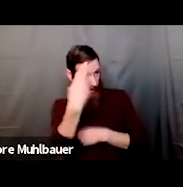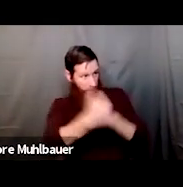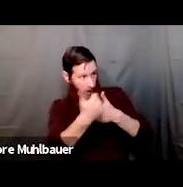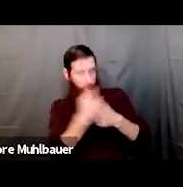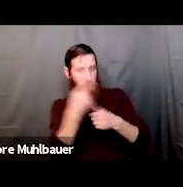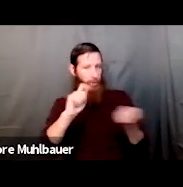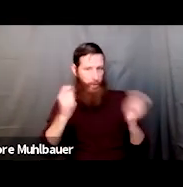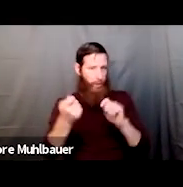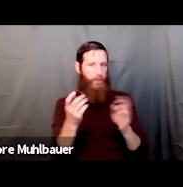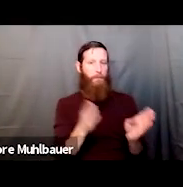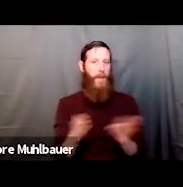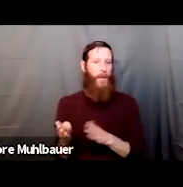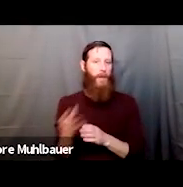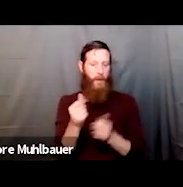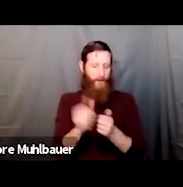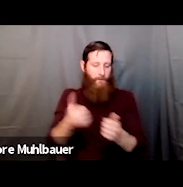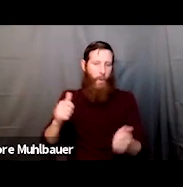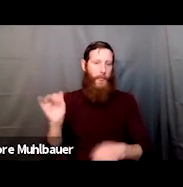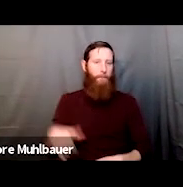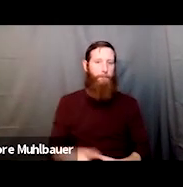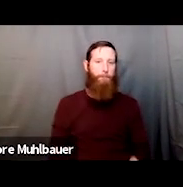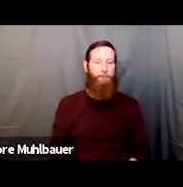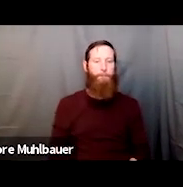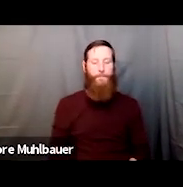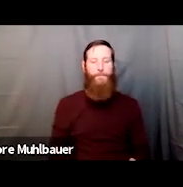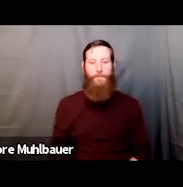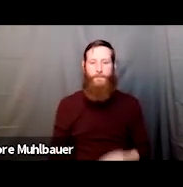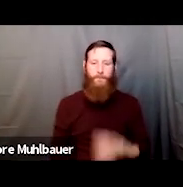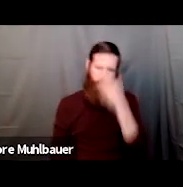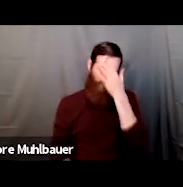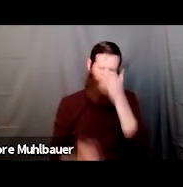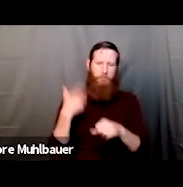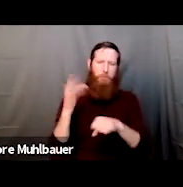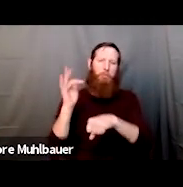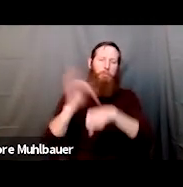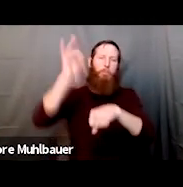I want to touch briefly on avalanche rescue